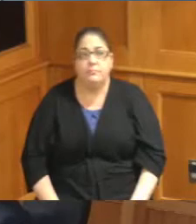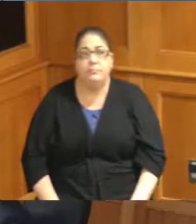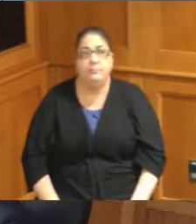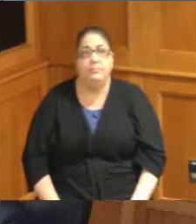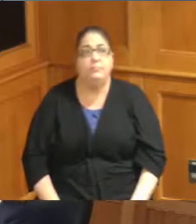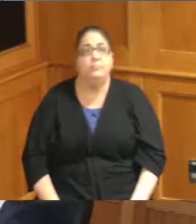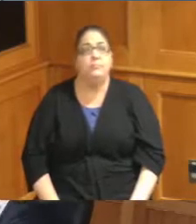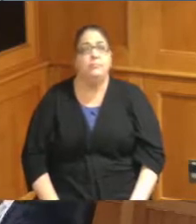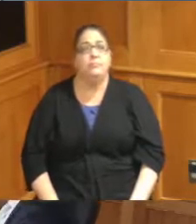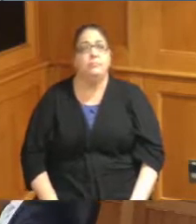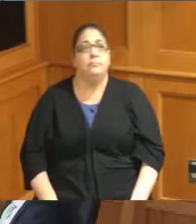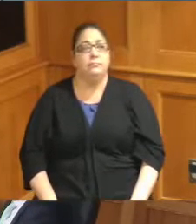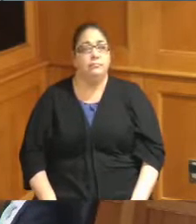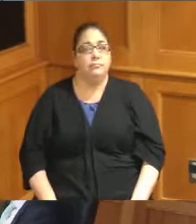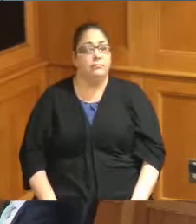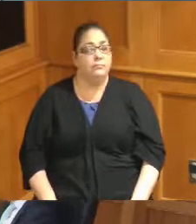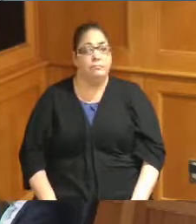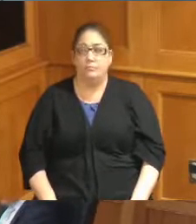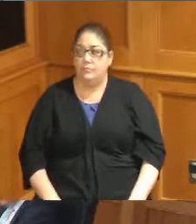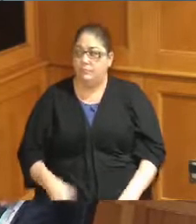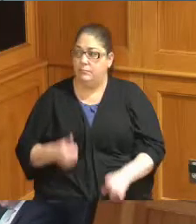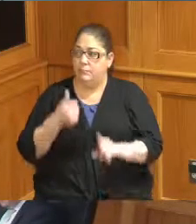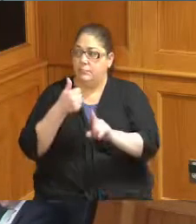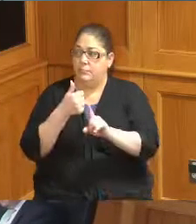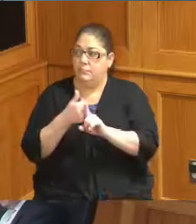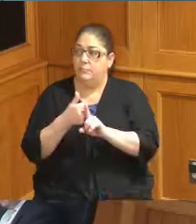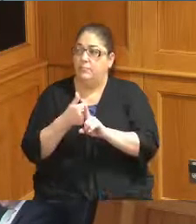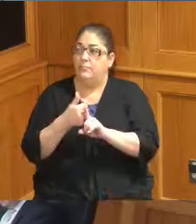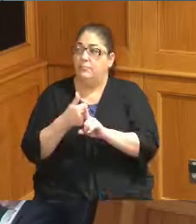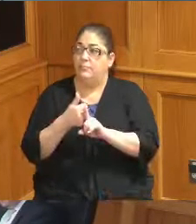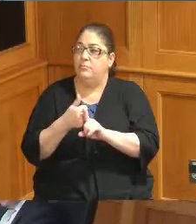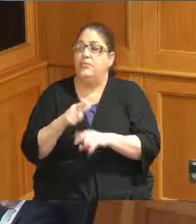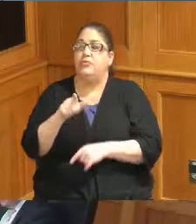is our 24th community that we're working with and shared services for higher hydrant service